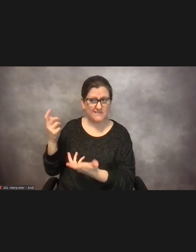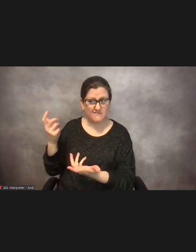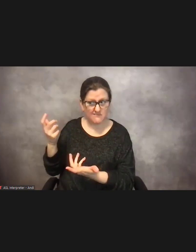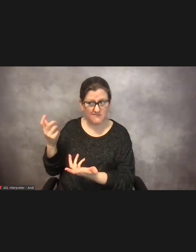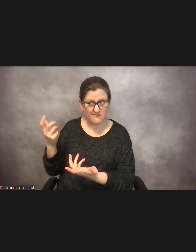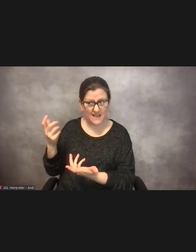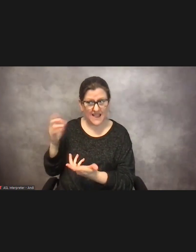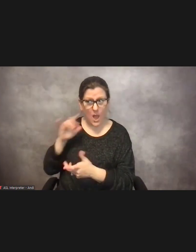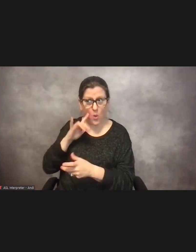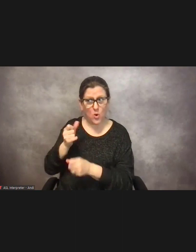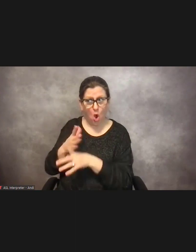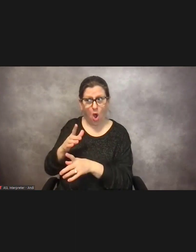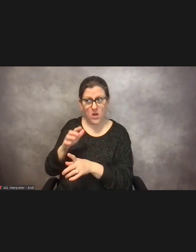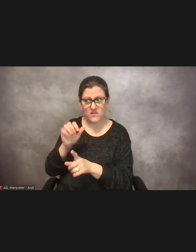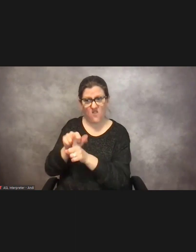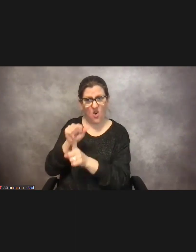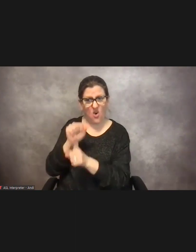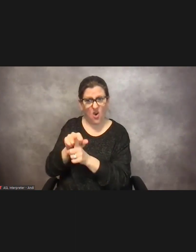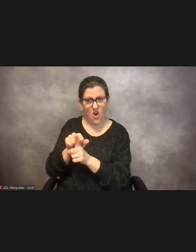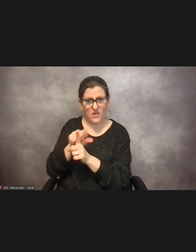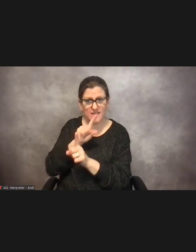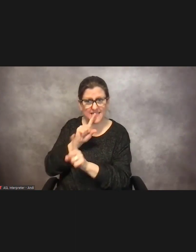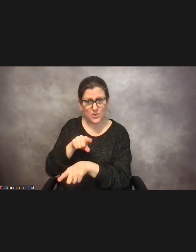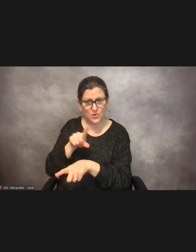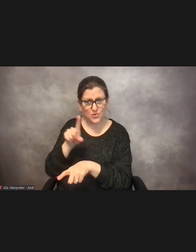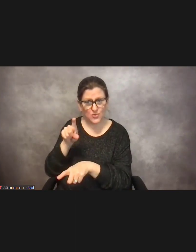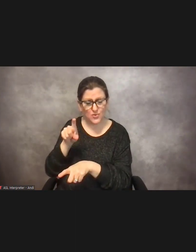In those cases, would you get a false reading?